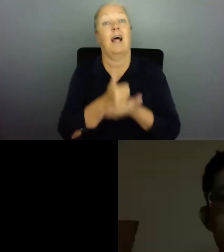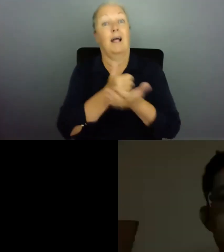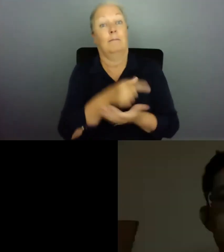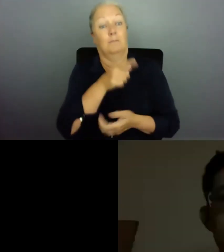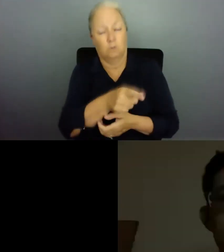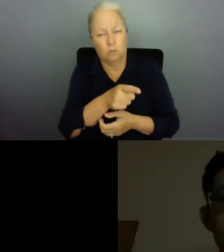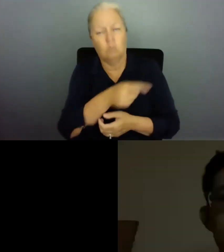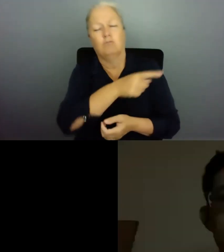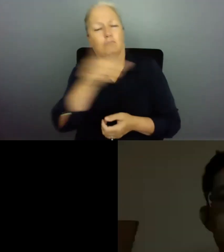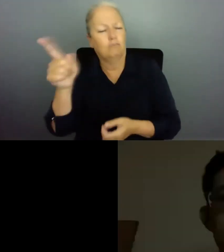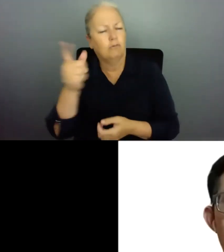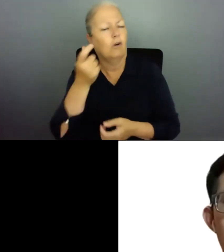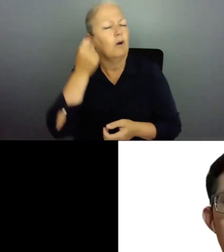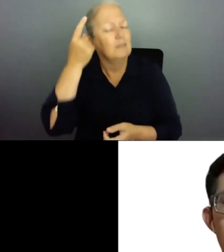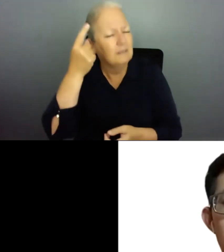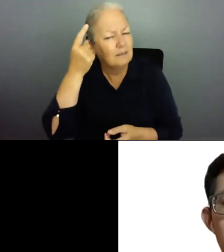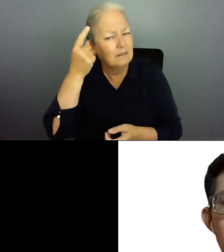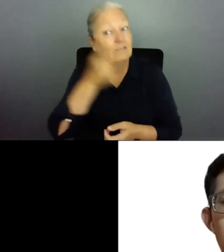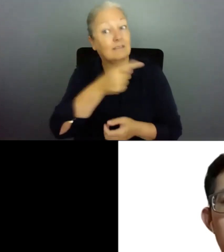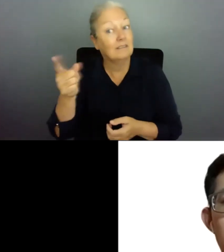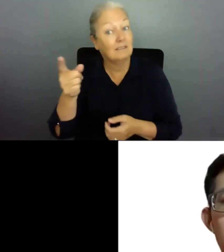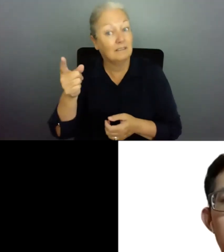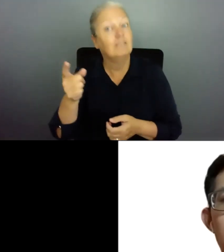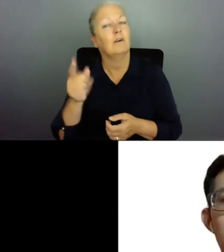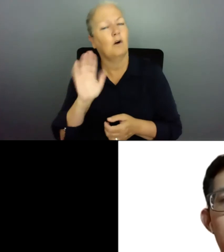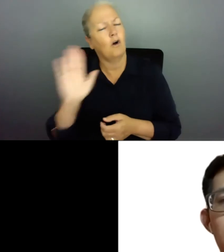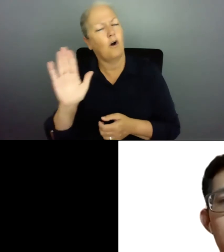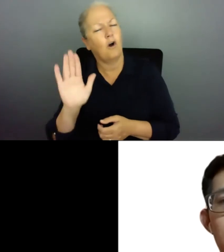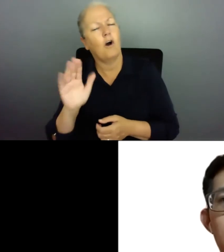about the abilities of people with disabilities thank you again um so i don't know about all of